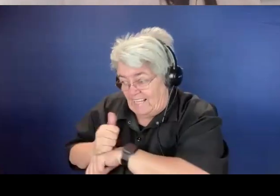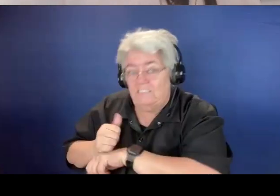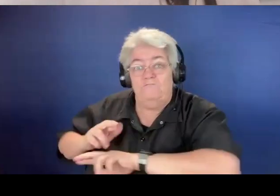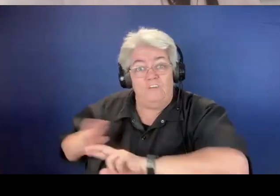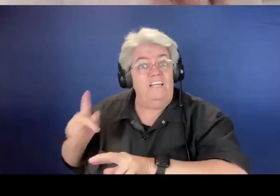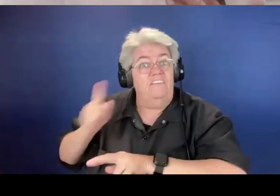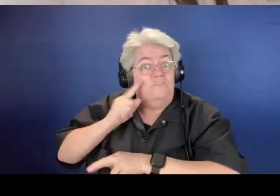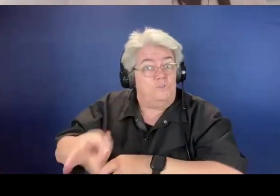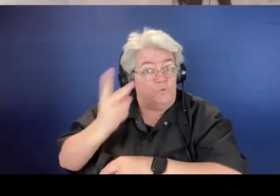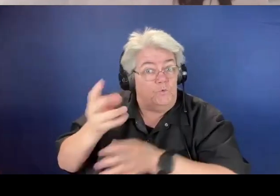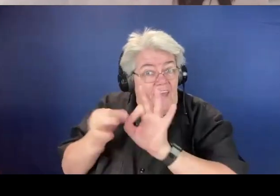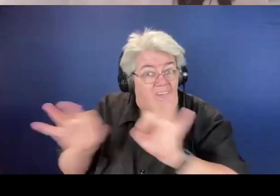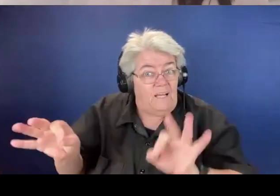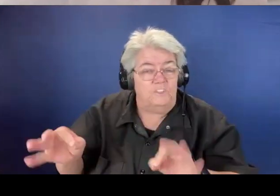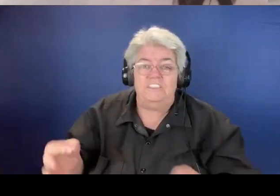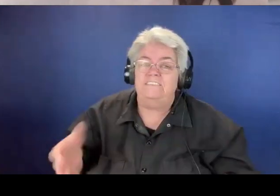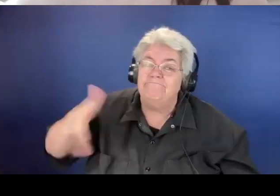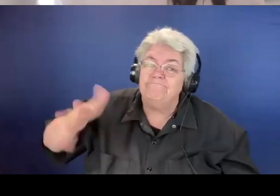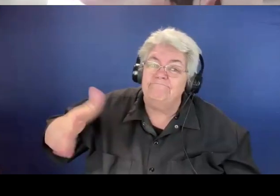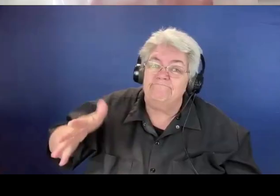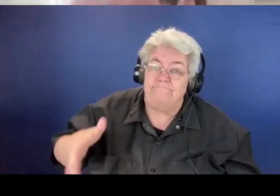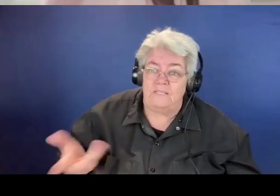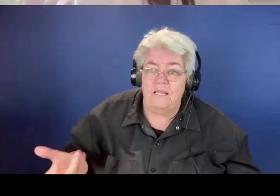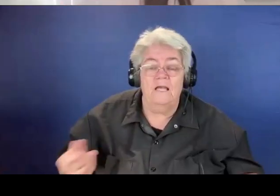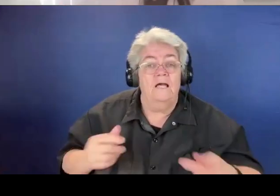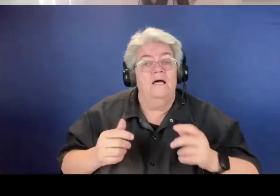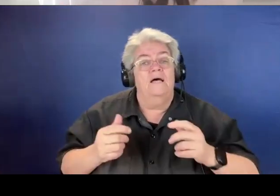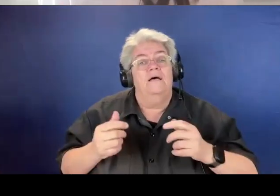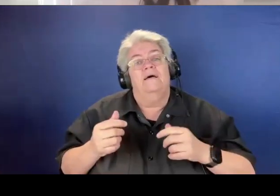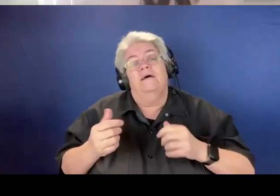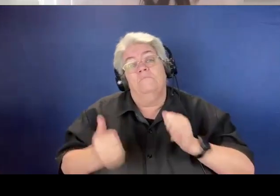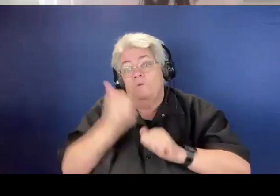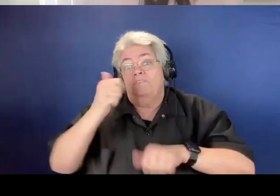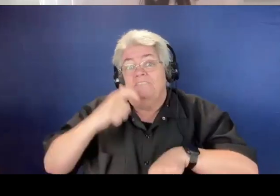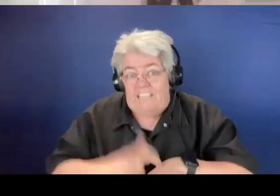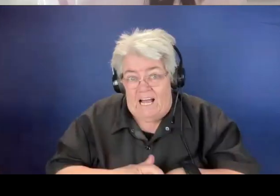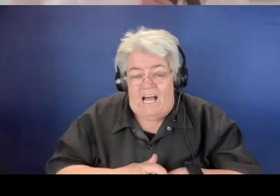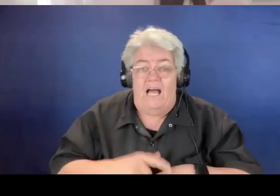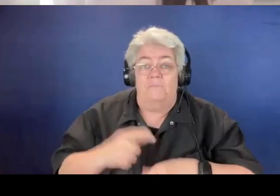So often you can't qualify a child for services without some kind of standardized testing, right?